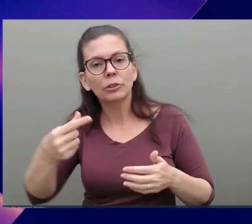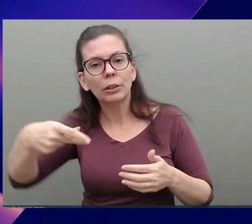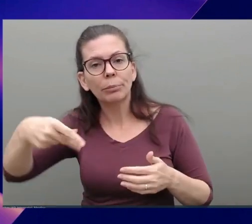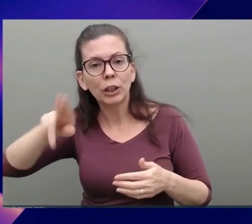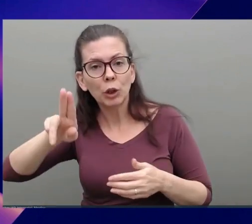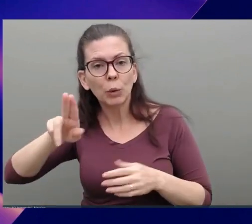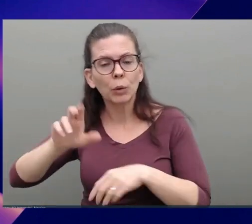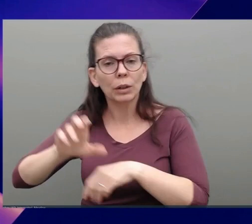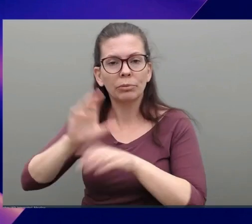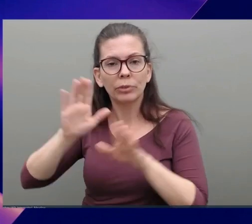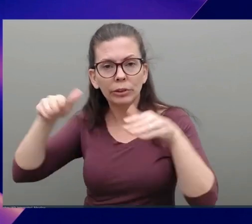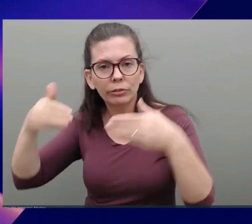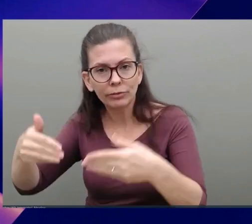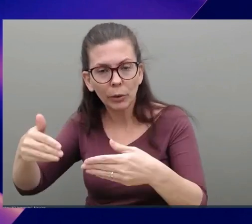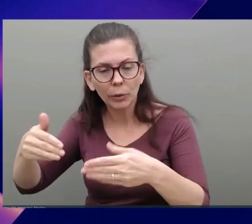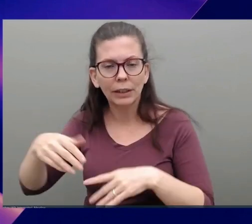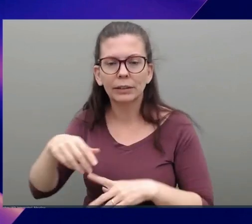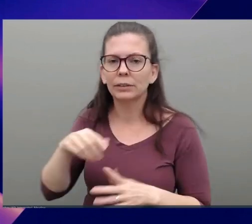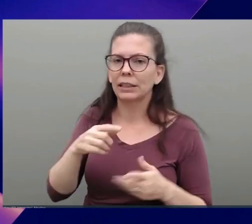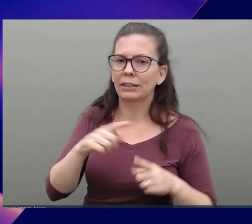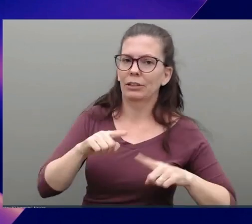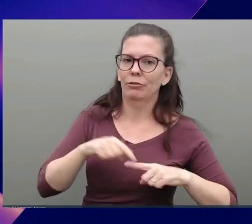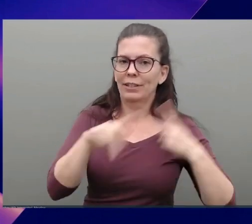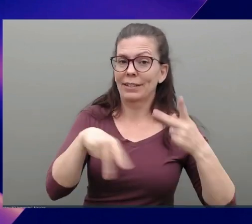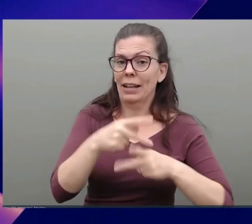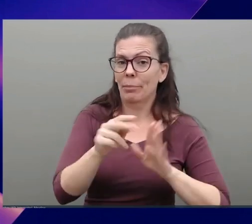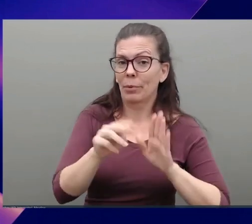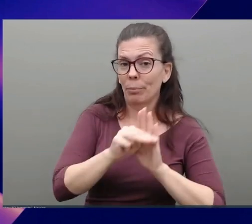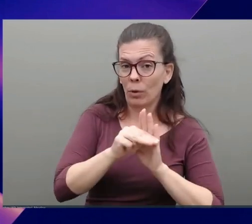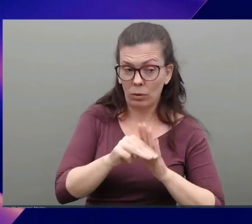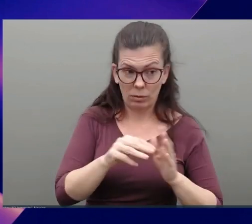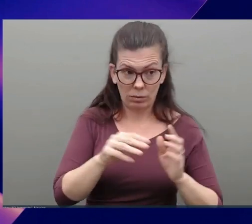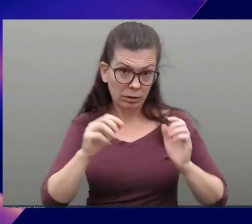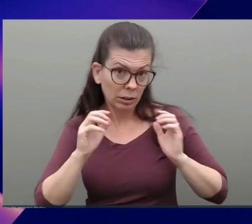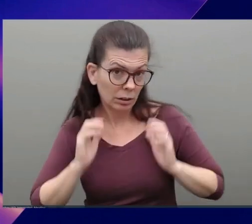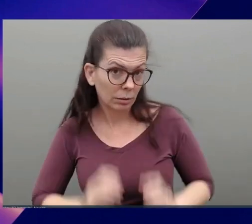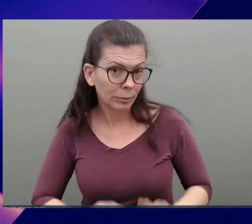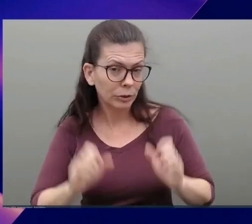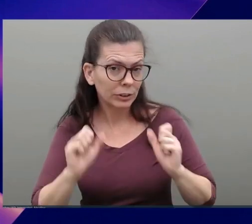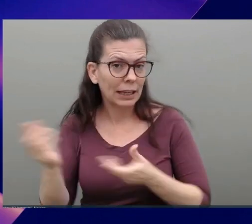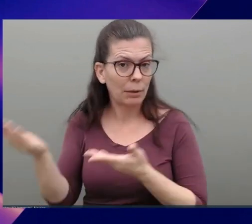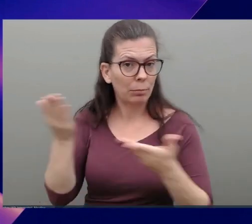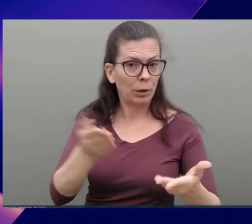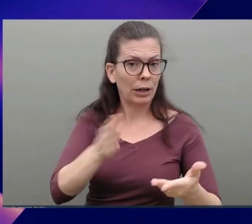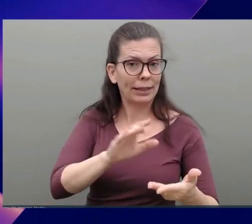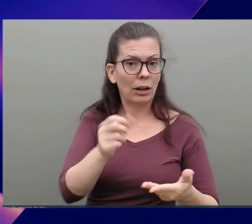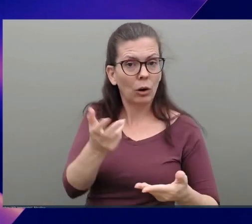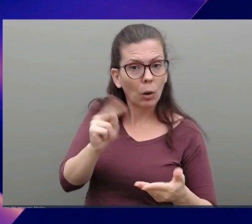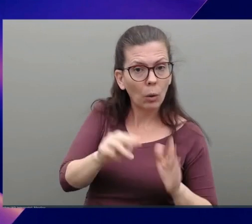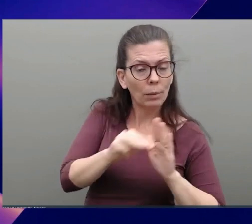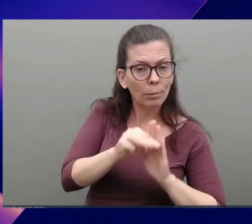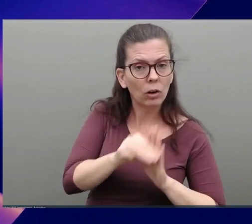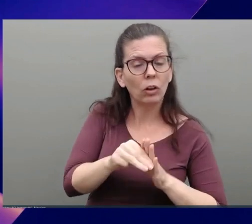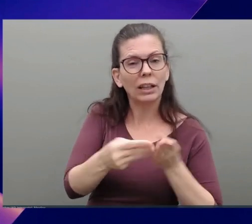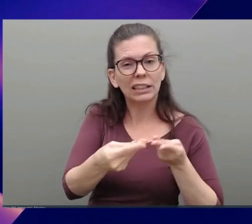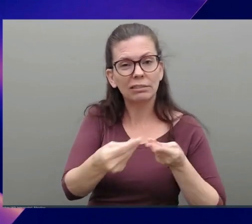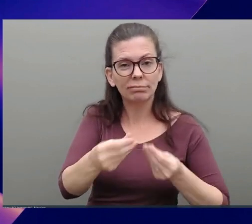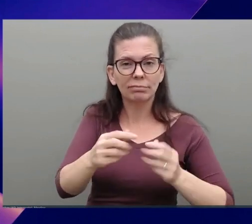And you have different types of models, so can customers also bring their own model, tune their own models on SageMaker? Is that something that's a possibility for them?